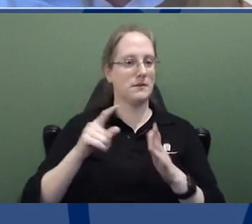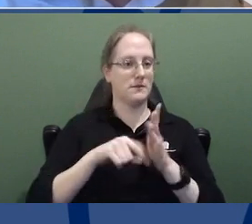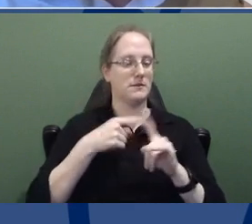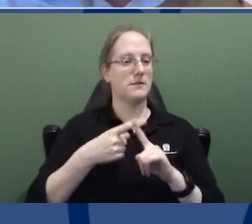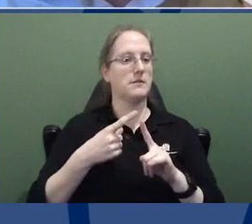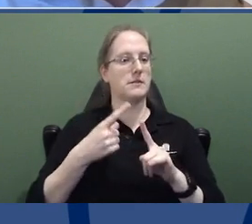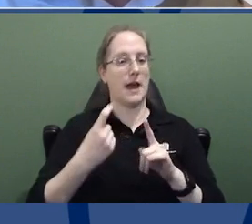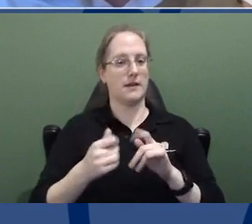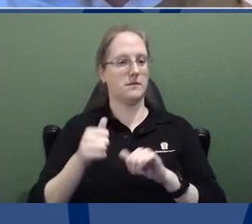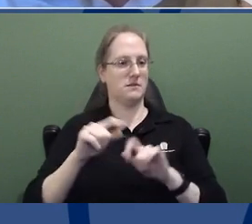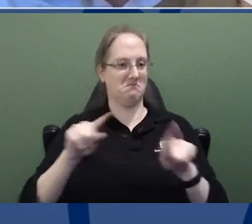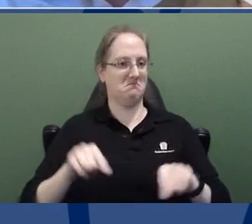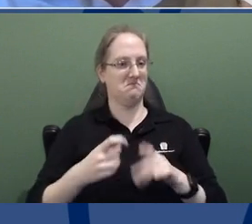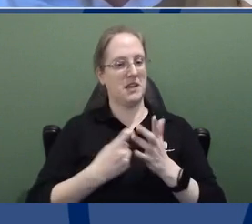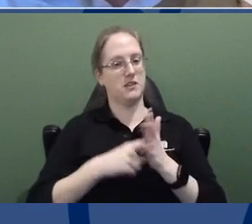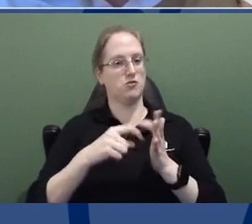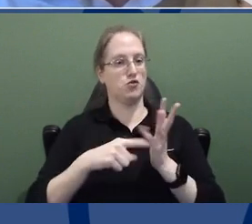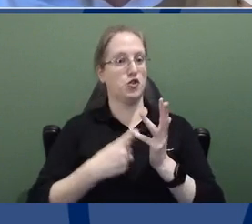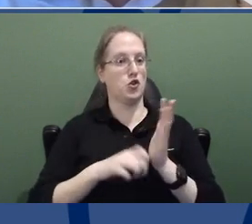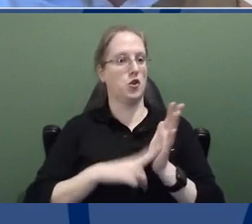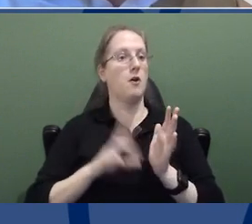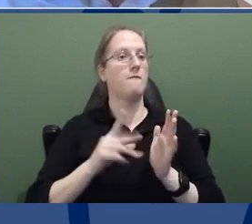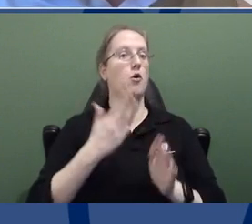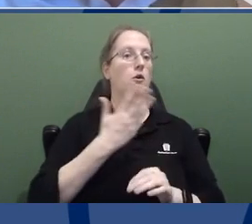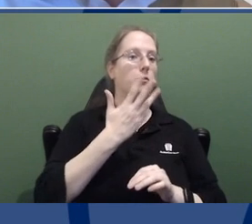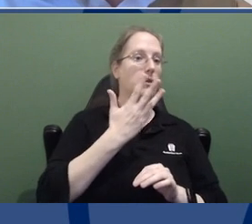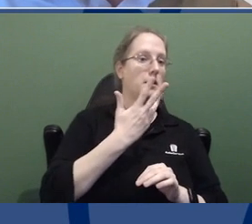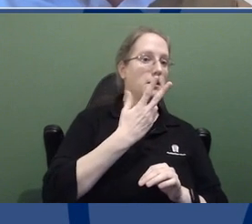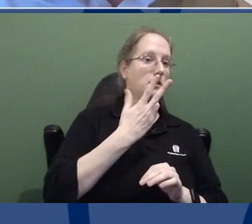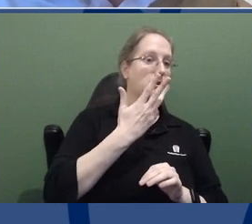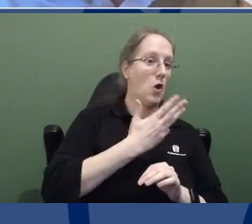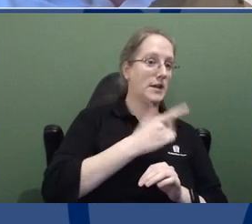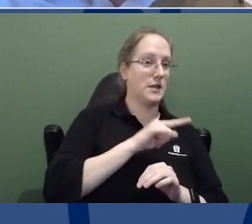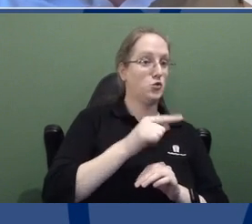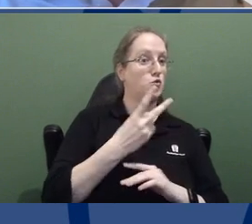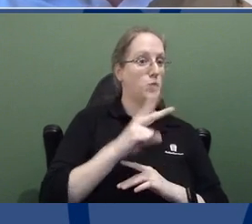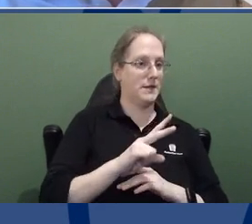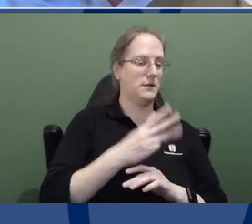to demonstrate that they fall within that range, and they will also need to provide